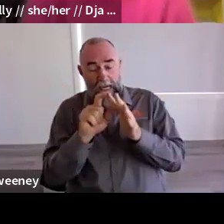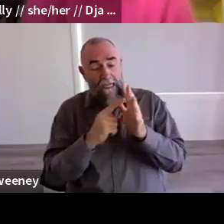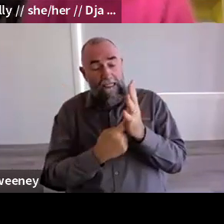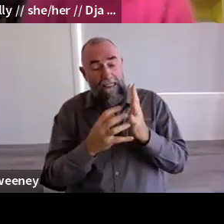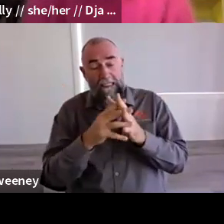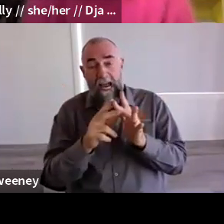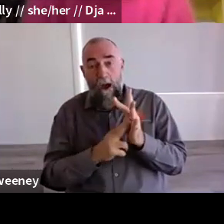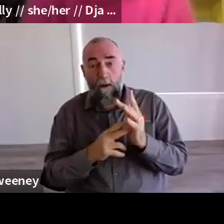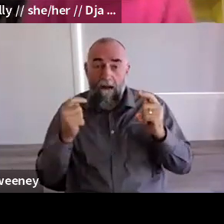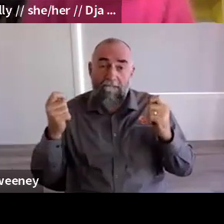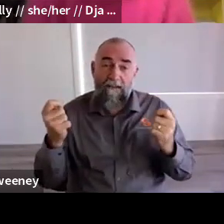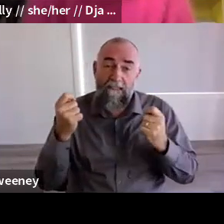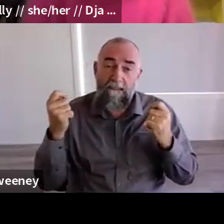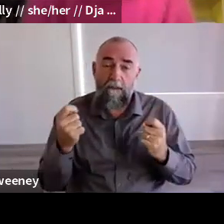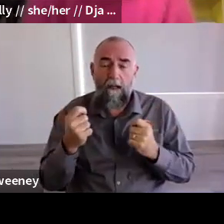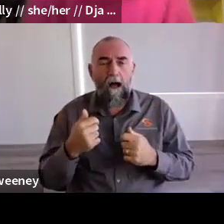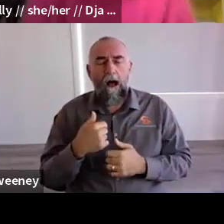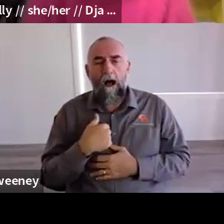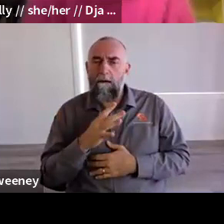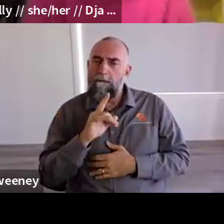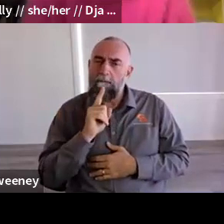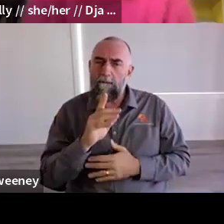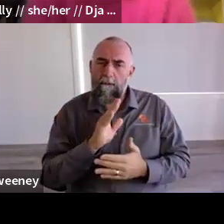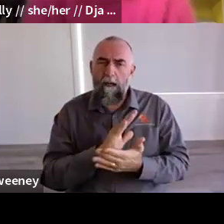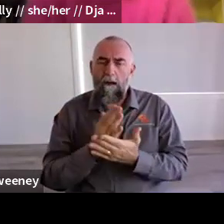it's a different scenario where we live and choose to create our work. Yeah,